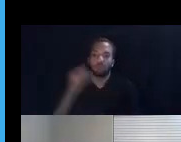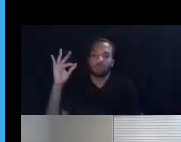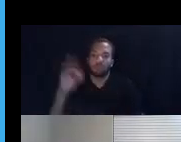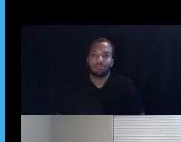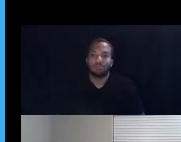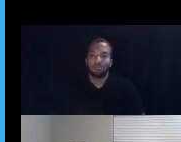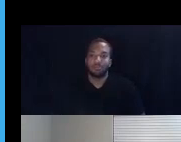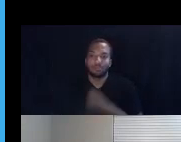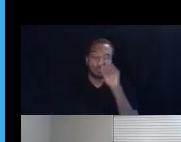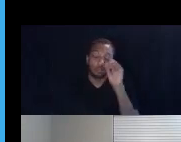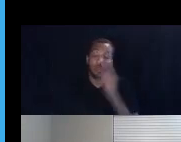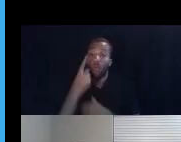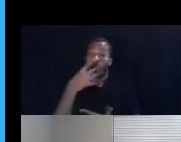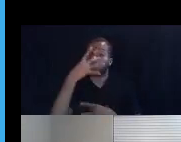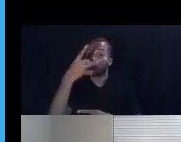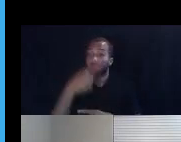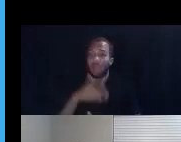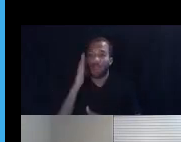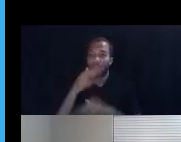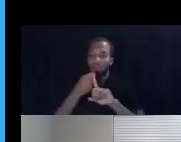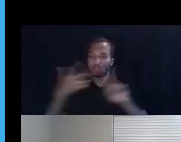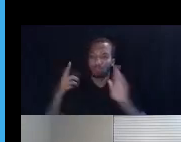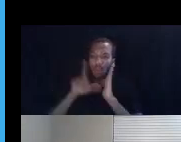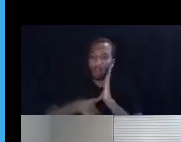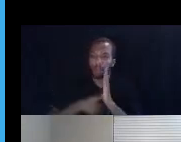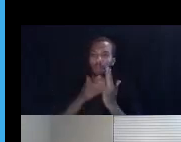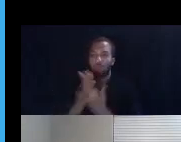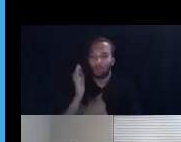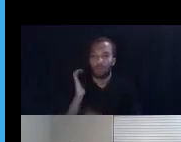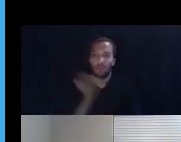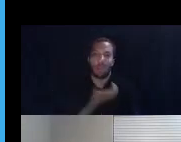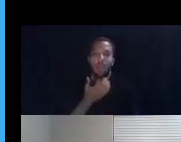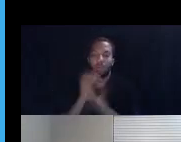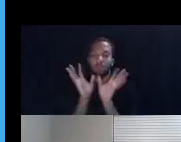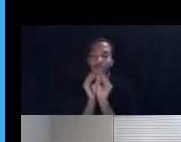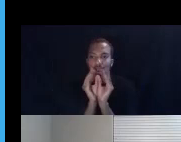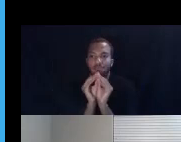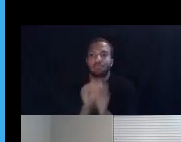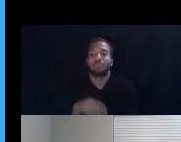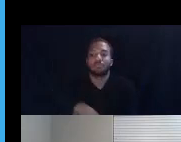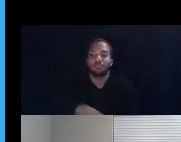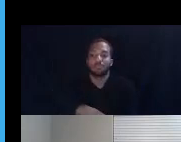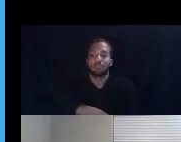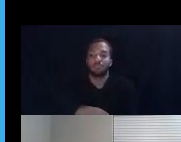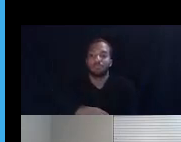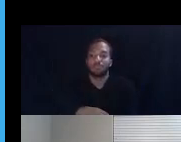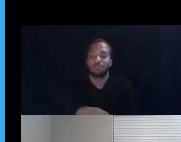that I will share a little bit more throughout the conversation today is that there are new regulations